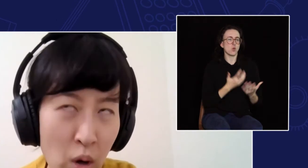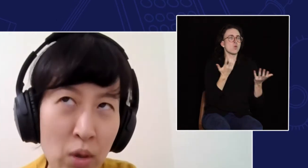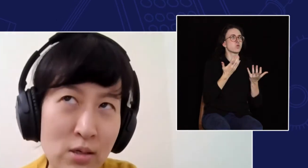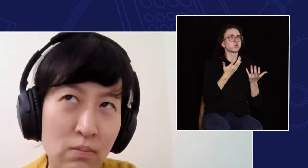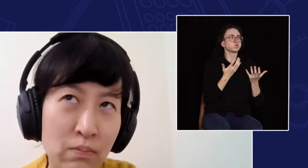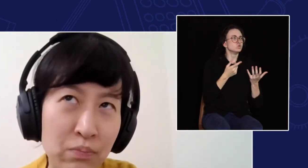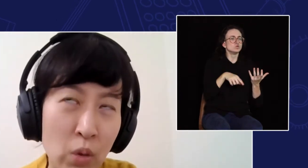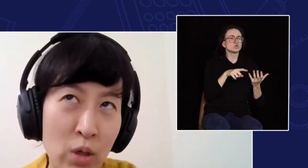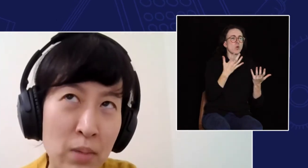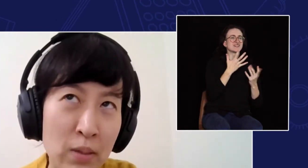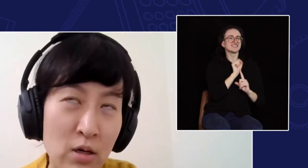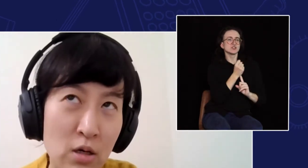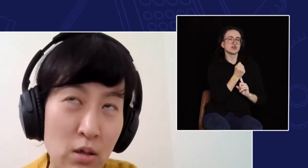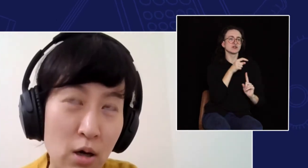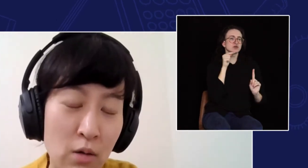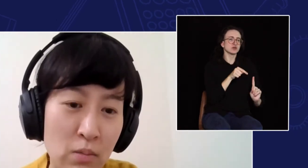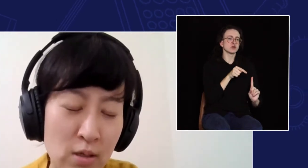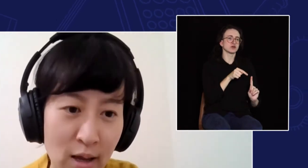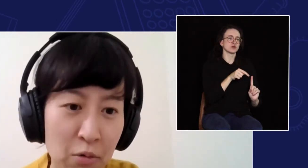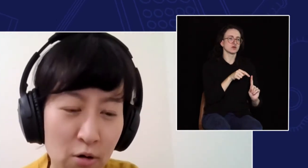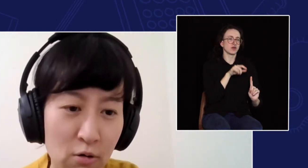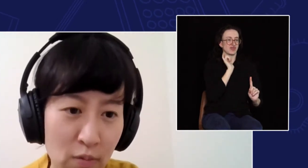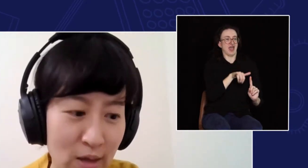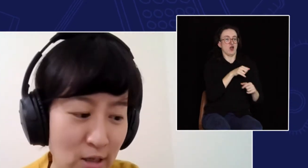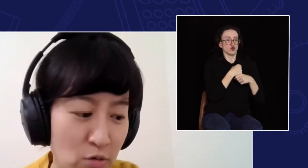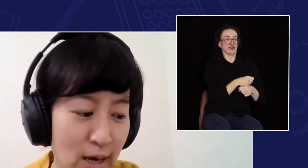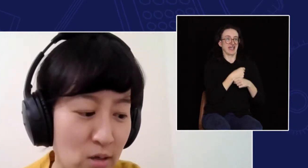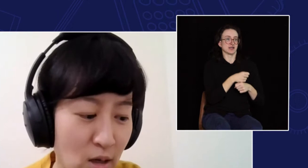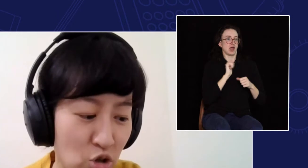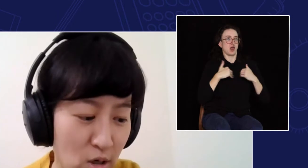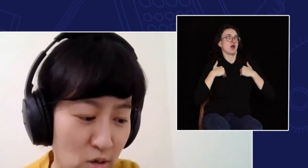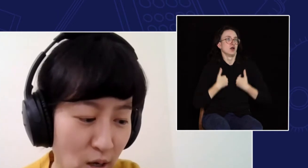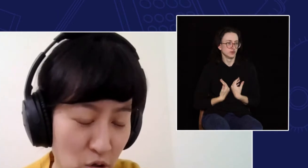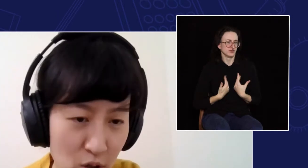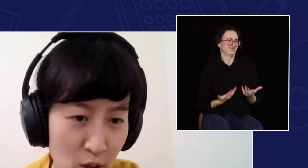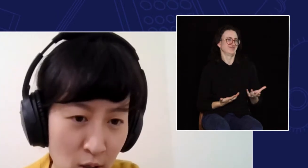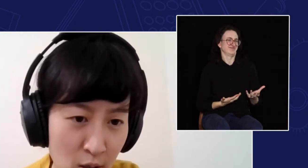What's -- what may be the scenario that creates such exhaustion?